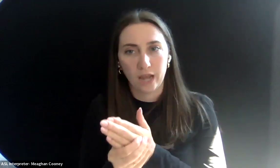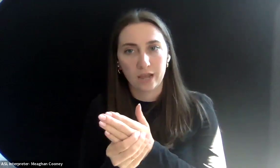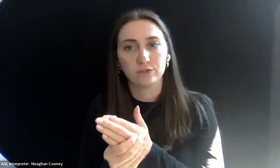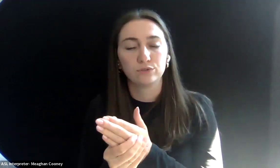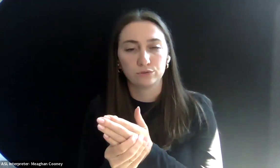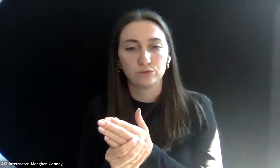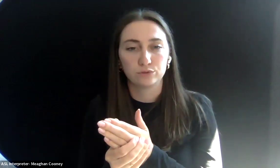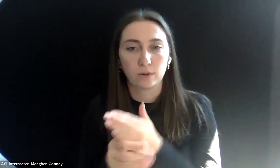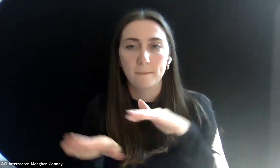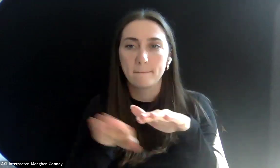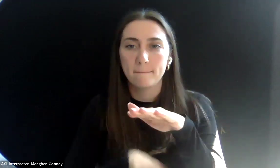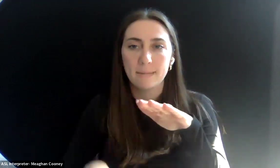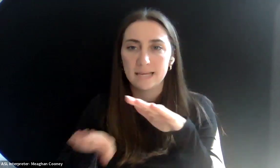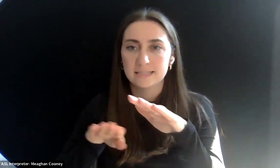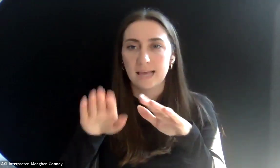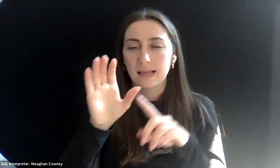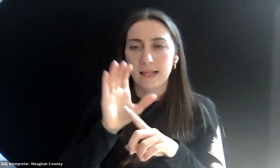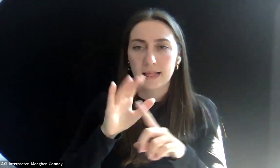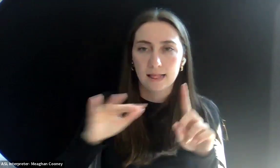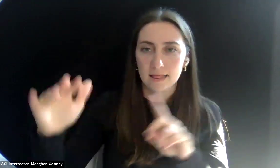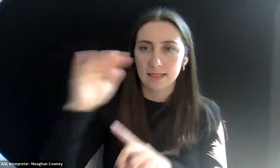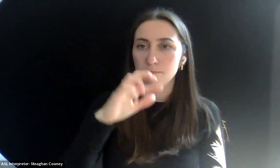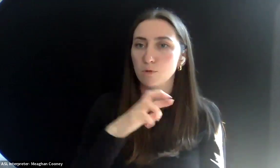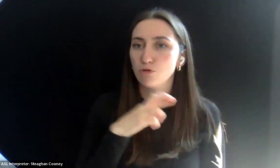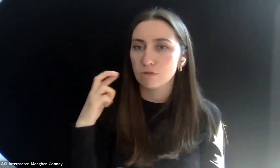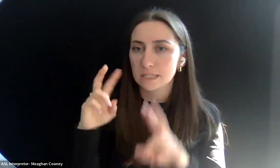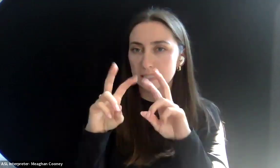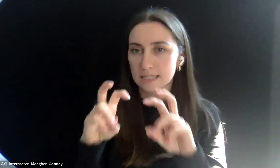assessment through the tool and then for special review